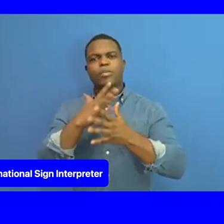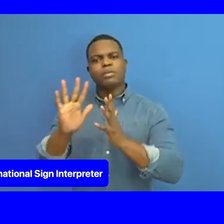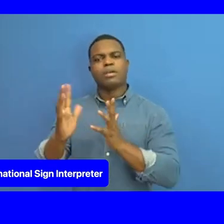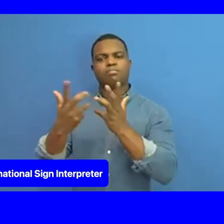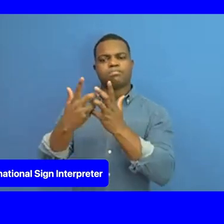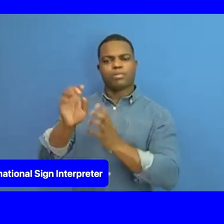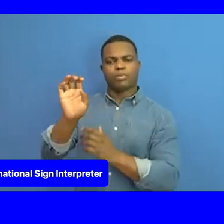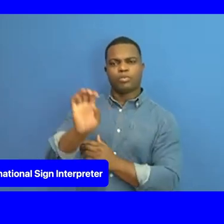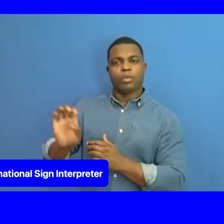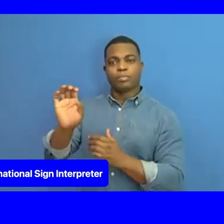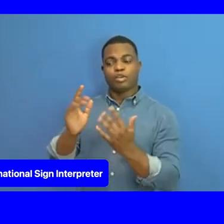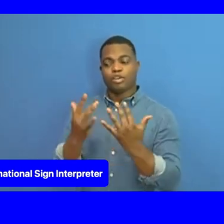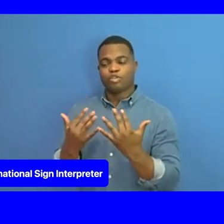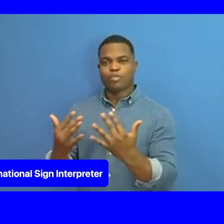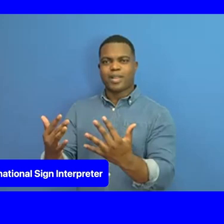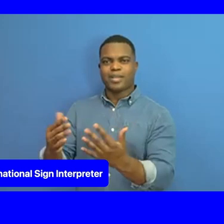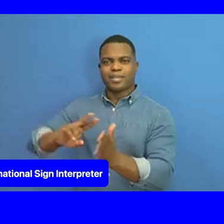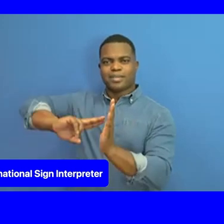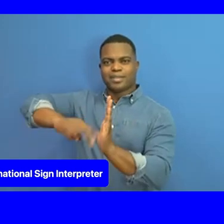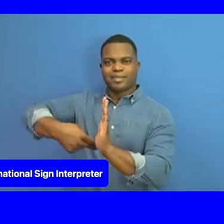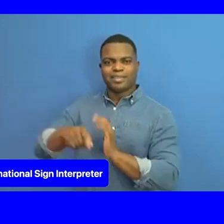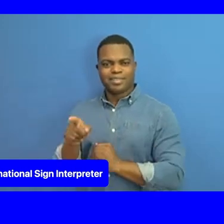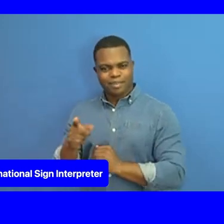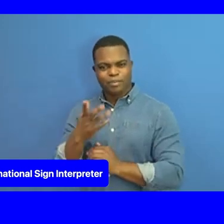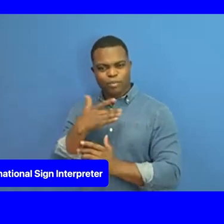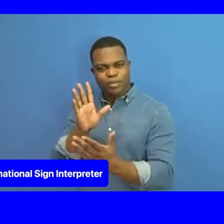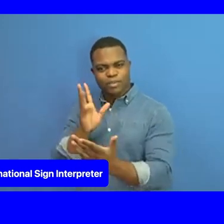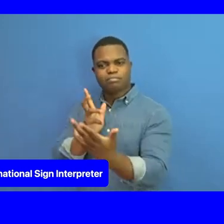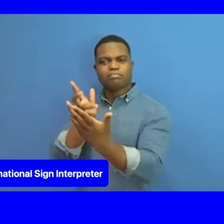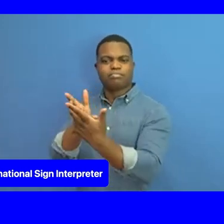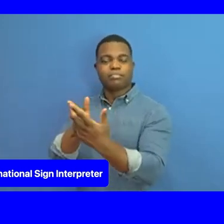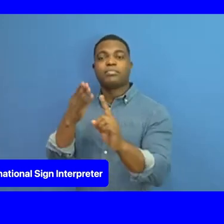These priorities find manifestations in so many